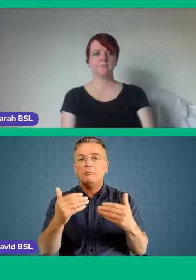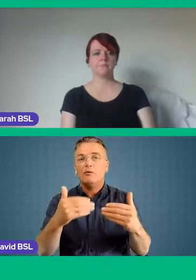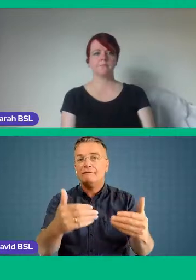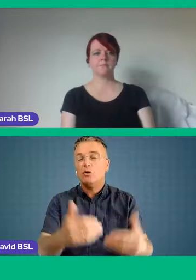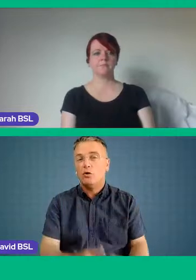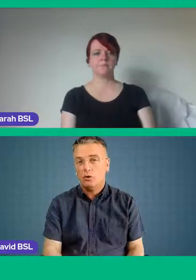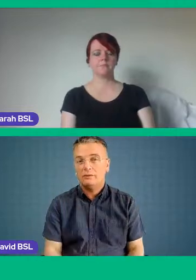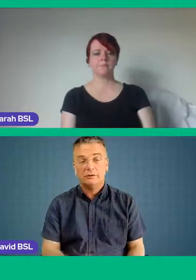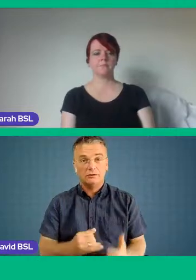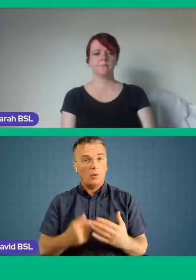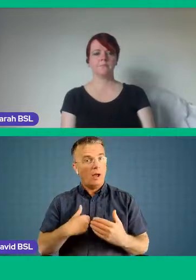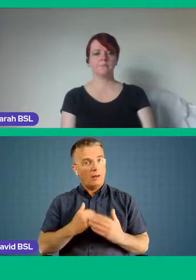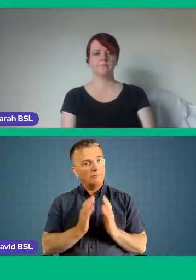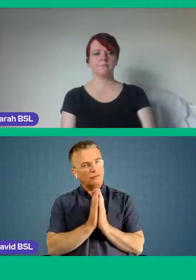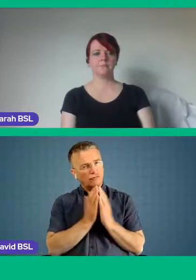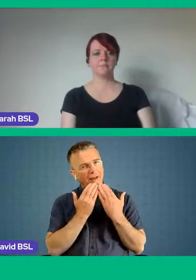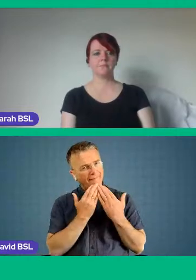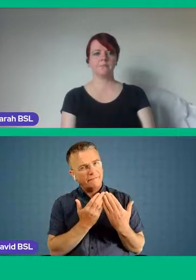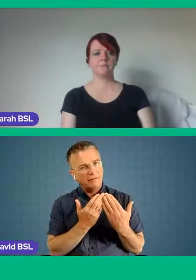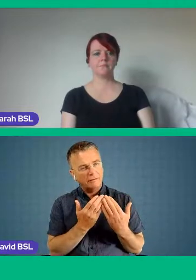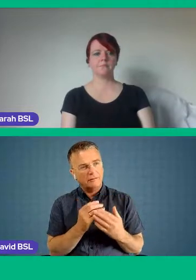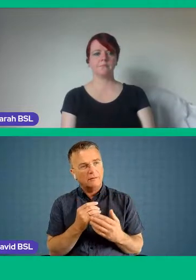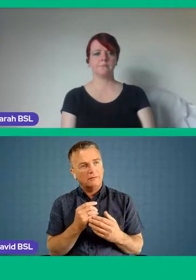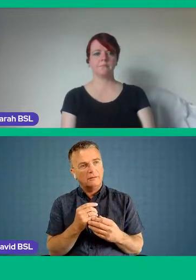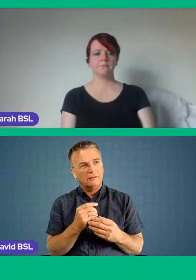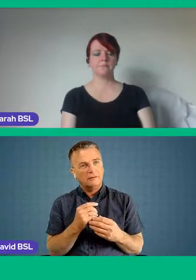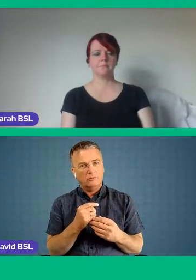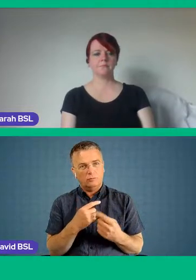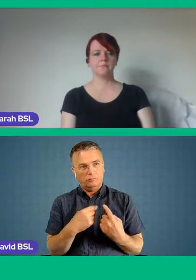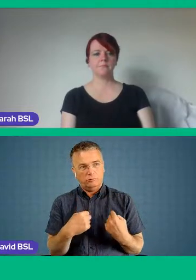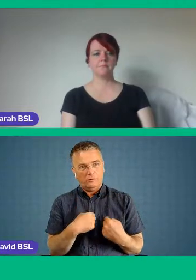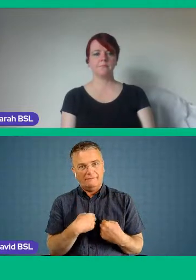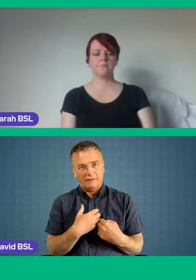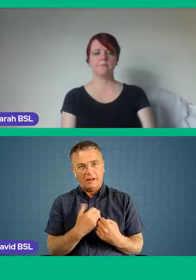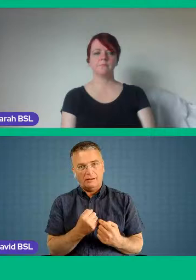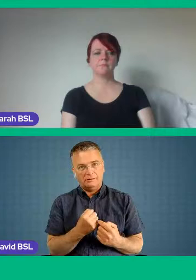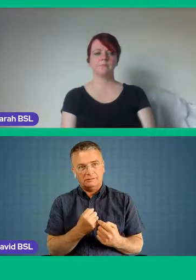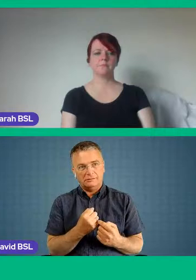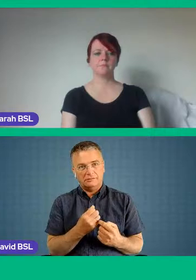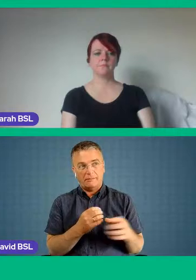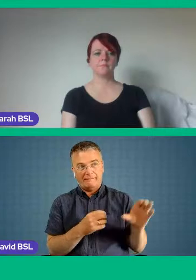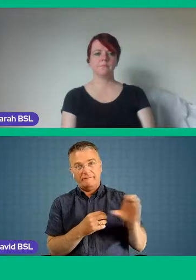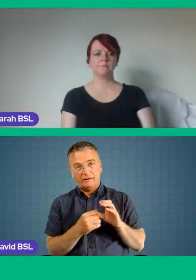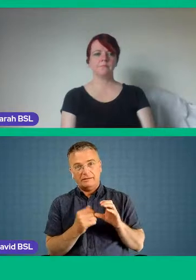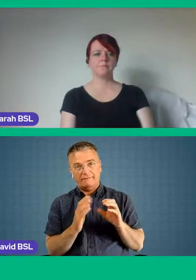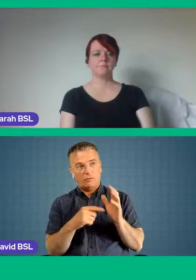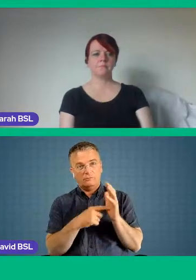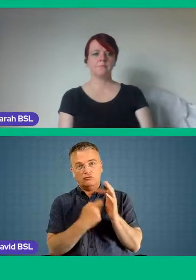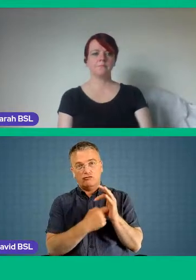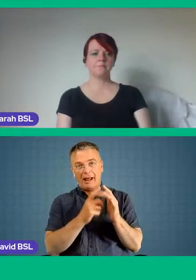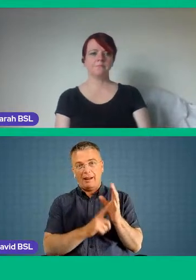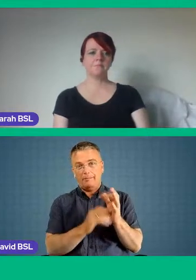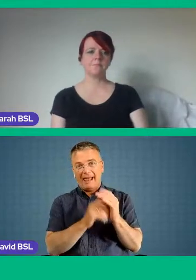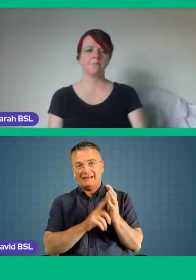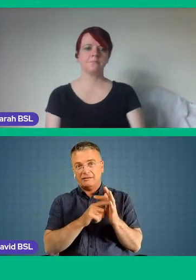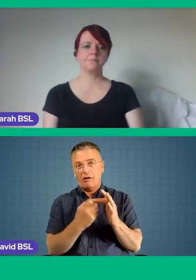what is possible going forward. I am very grateful also that we have had some funding from the Trailblazer fund which